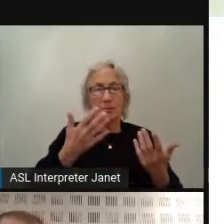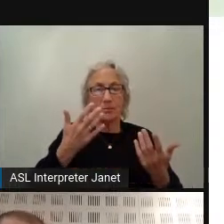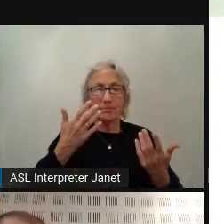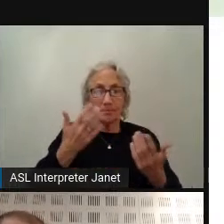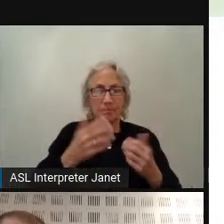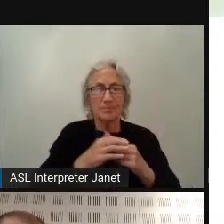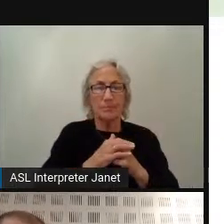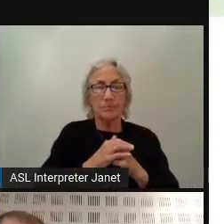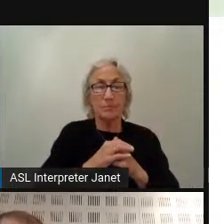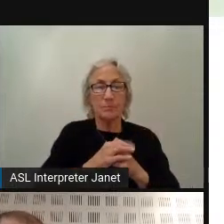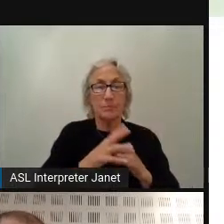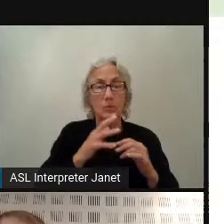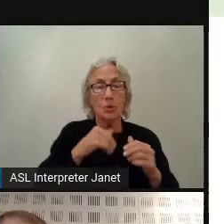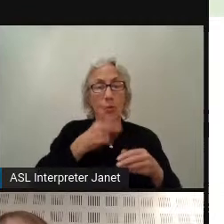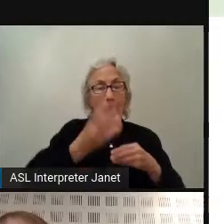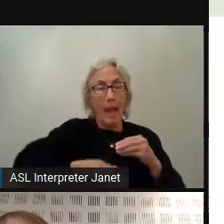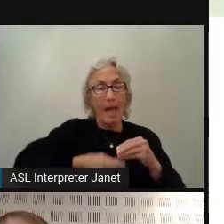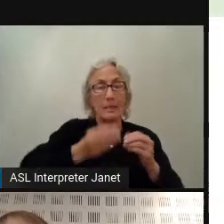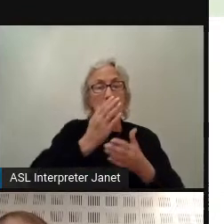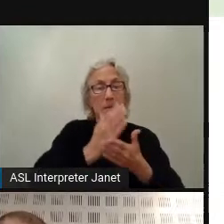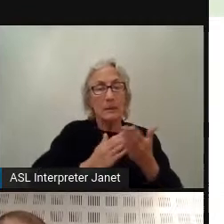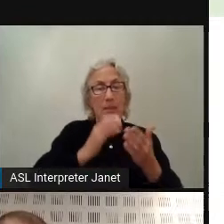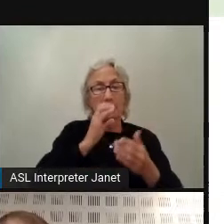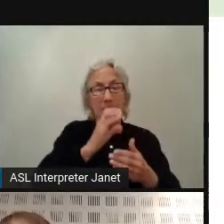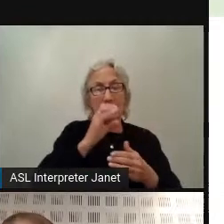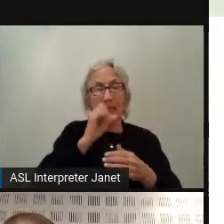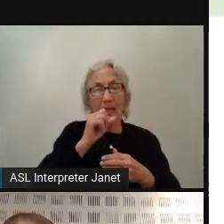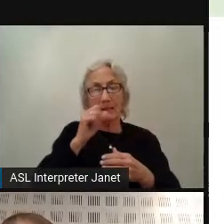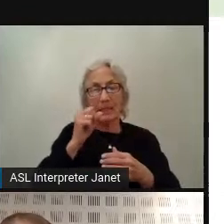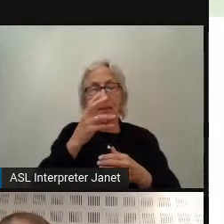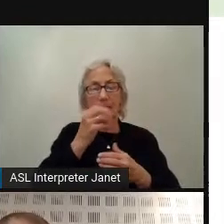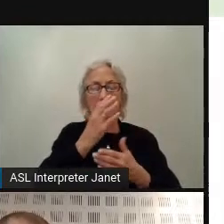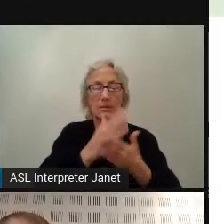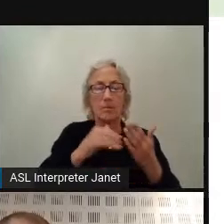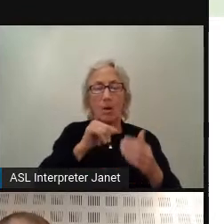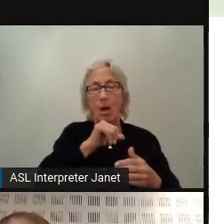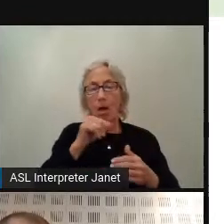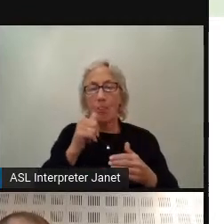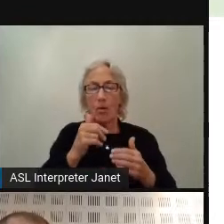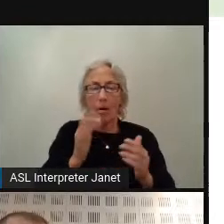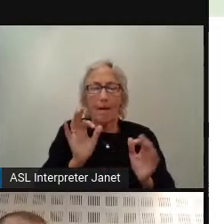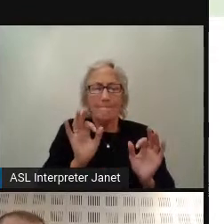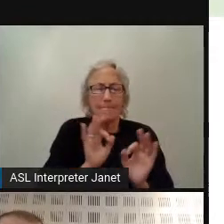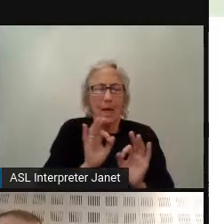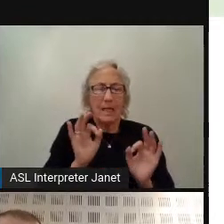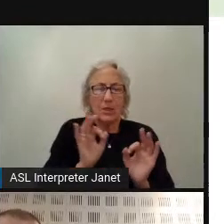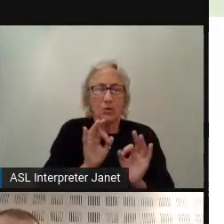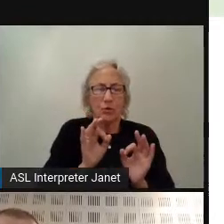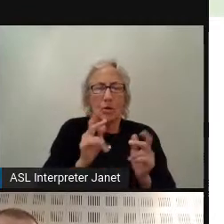rocksolid foundation and a way to stand on the shoulder of the Giants who built this, which is pretty amazing. So we added